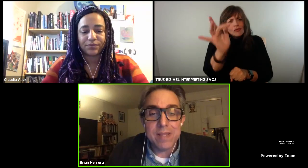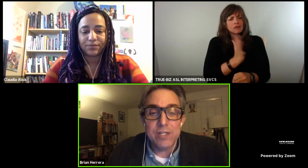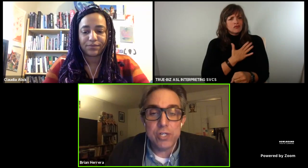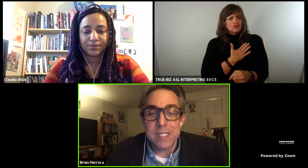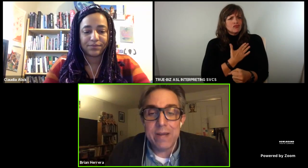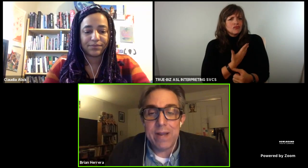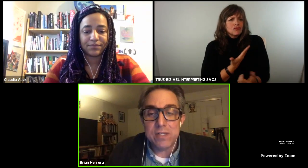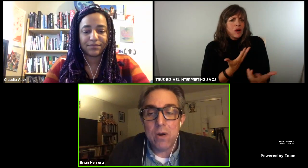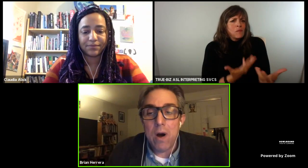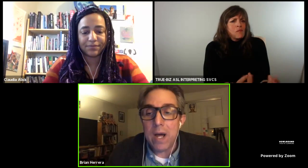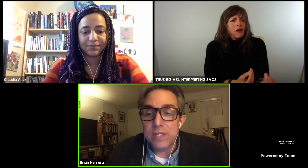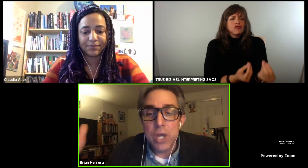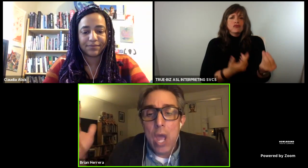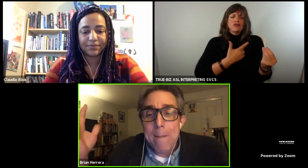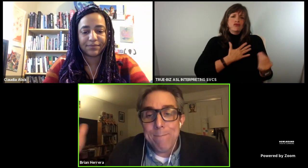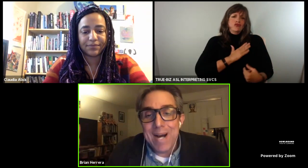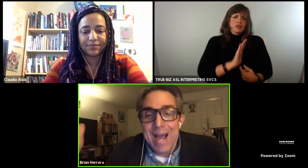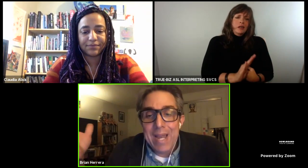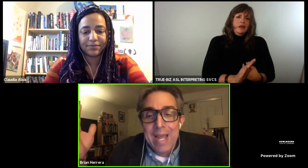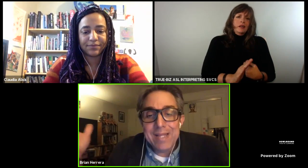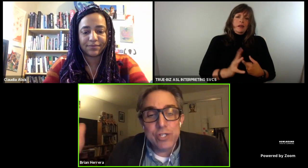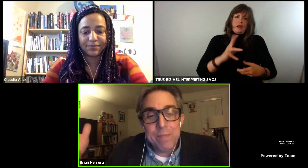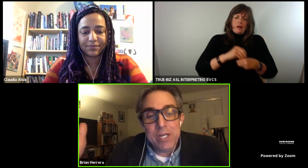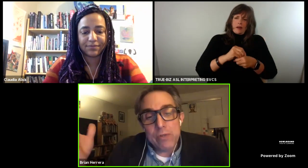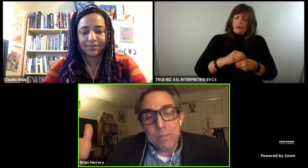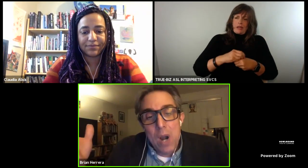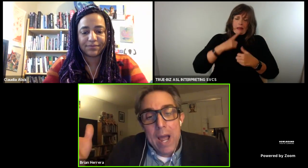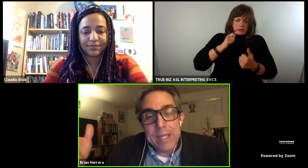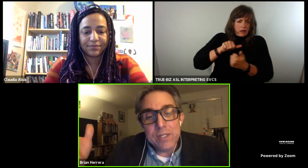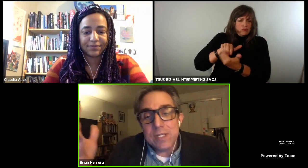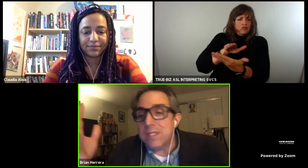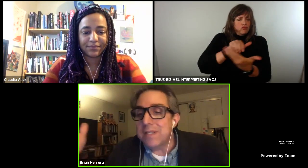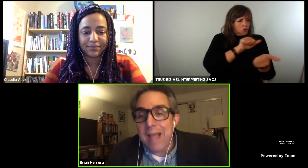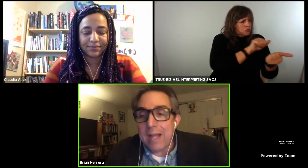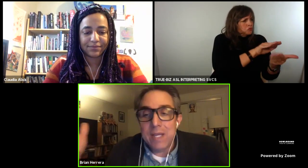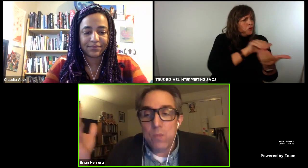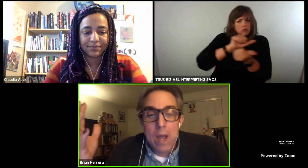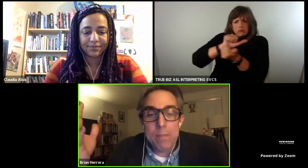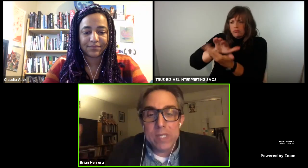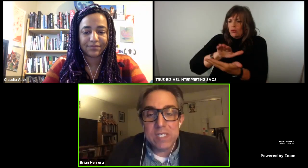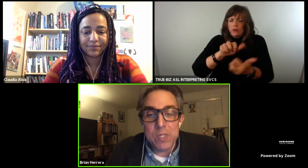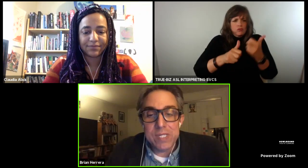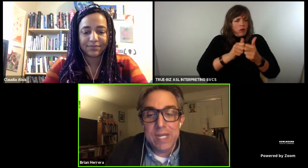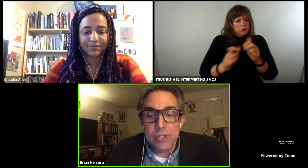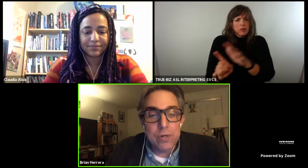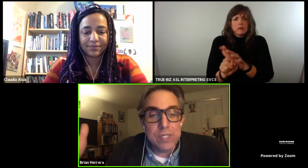that this shutdown has caused but this should be no surprise. This is exactly what principals, teachers,